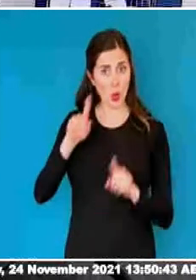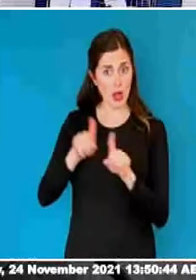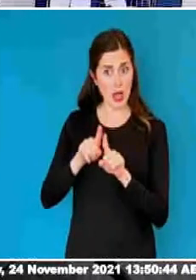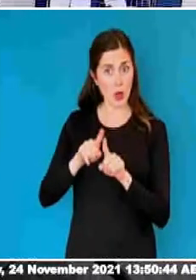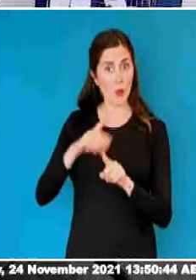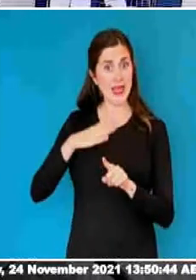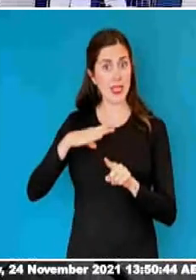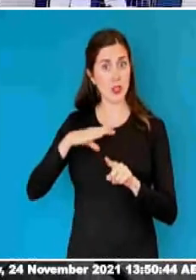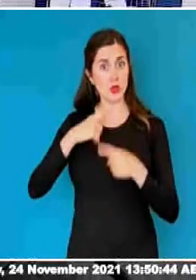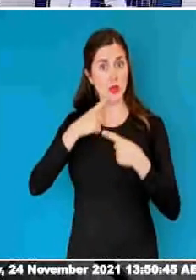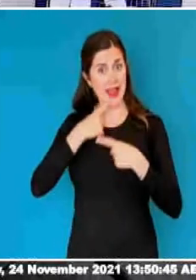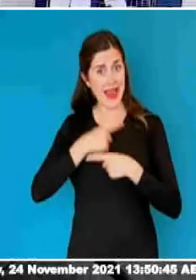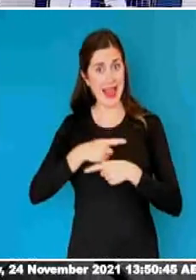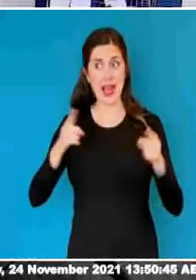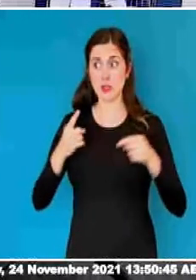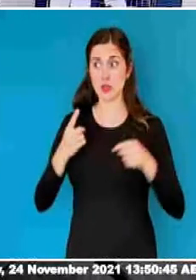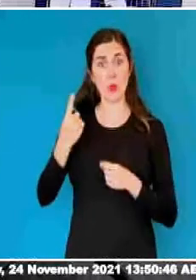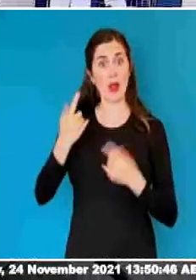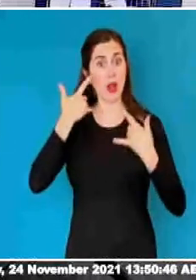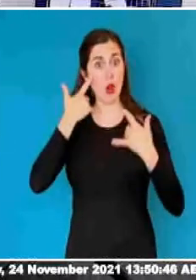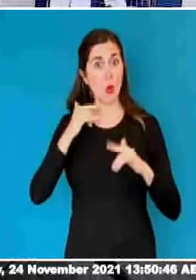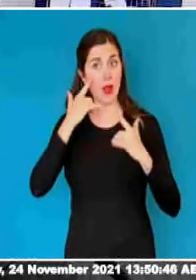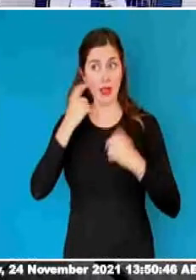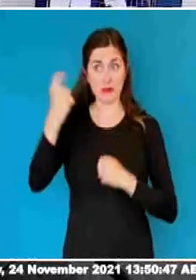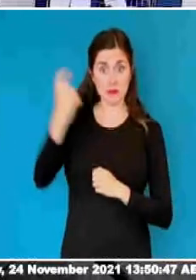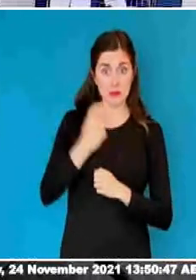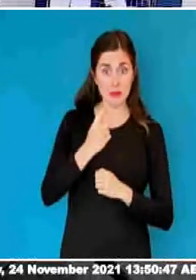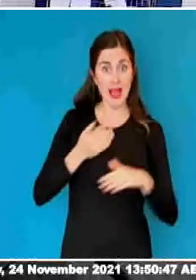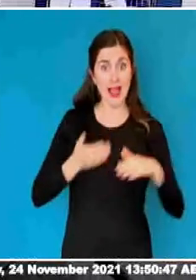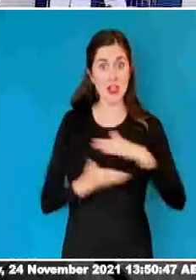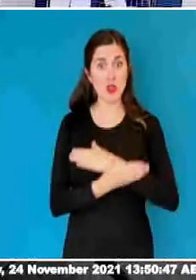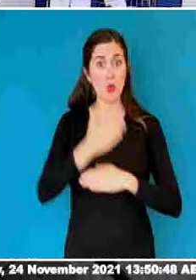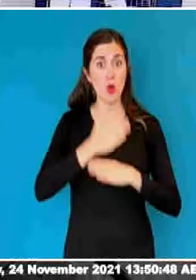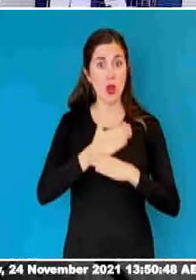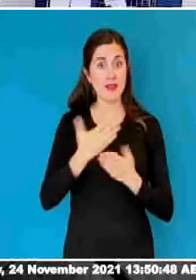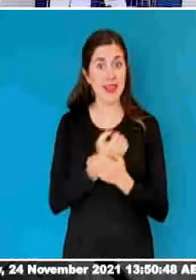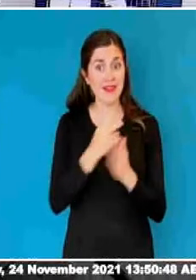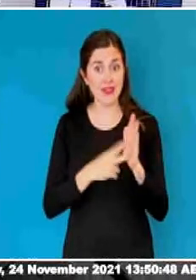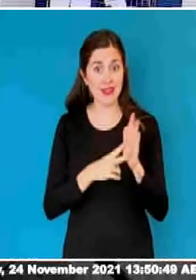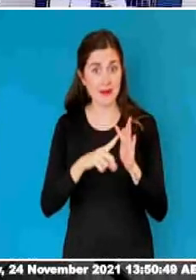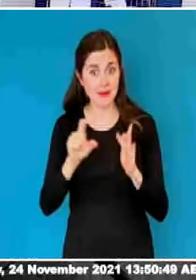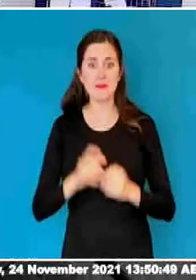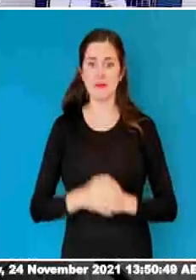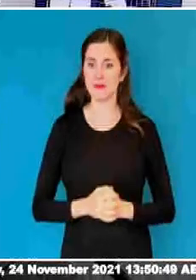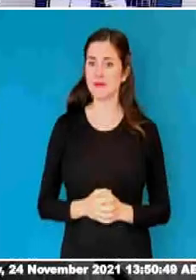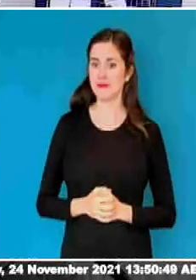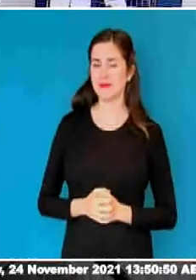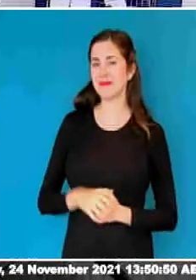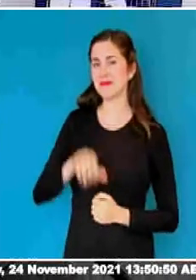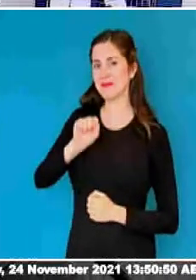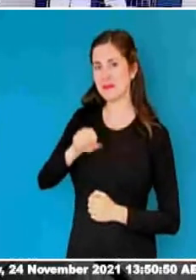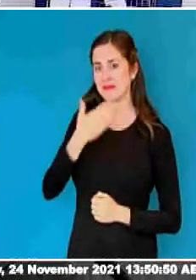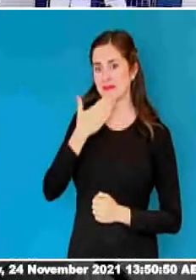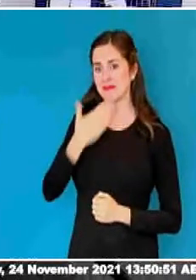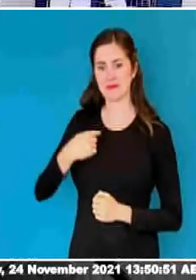Victoria. MS HARRIS: Yes. Thank you, Chair. If the Commission pleases, I appear for the Victorian WorkCover